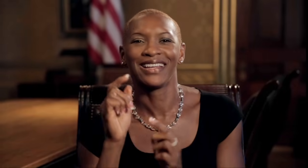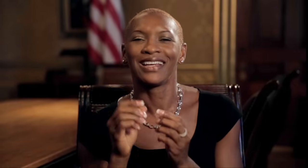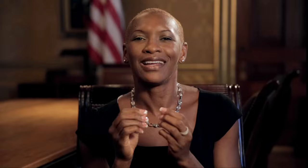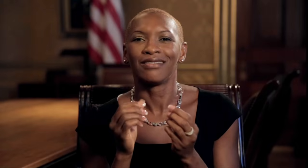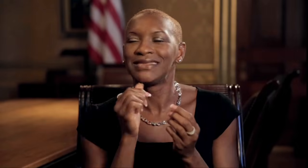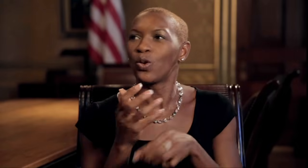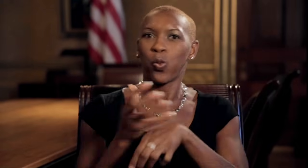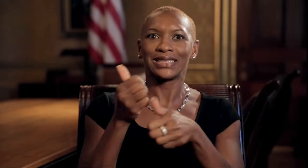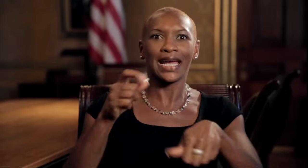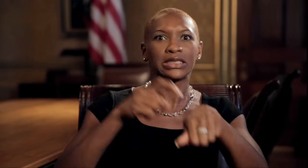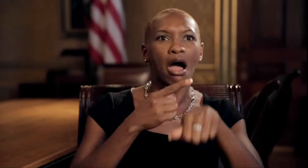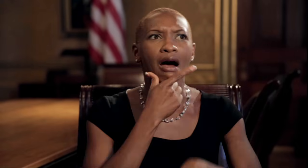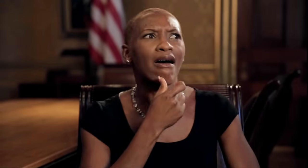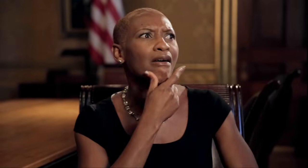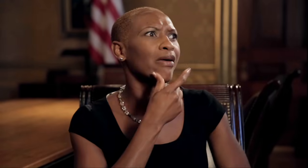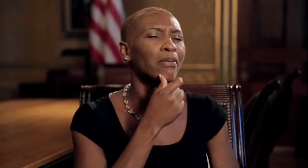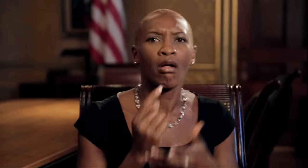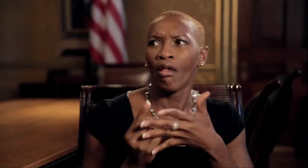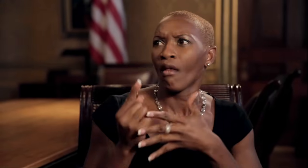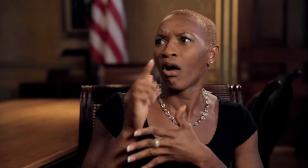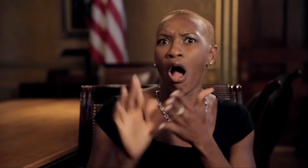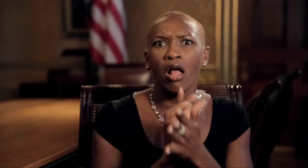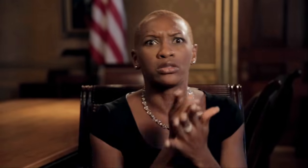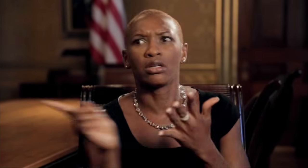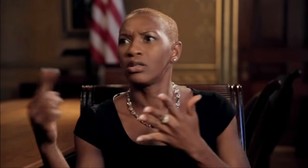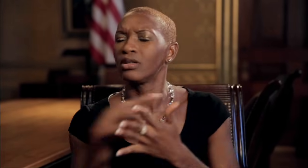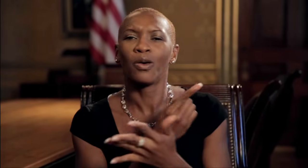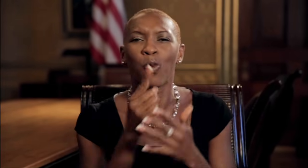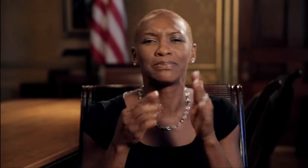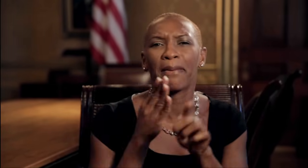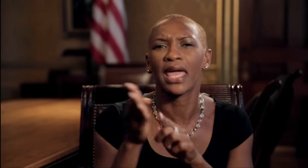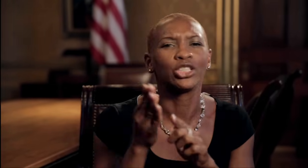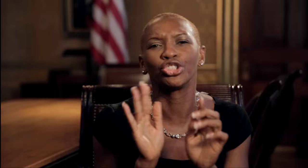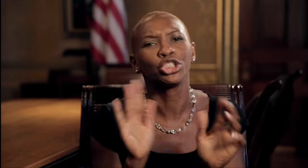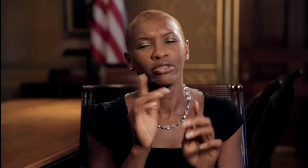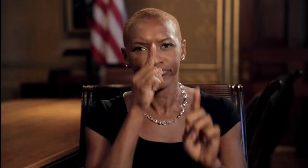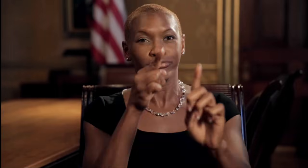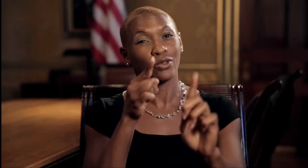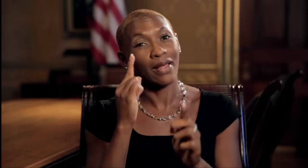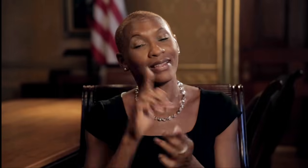I didn't waste any time wandering through college figuring out what I would major in. I was fixated on my goal.